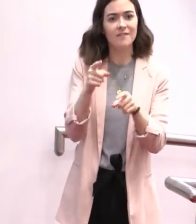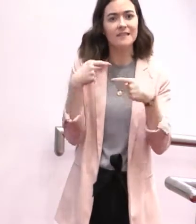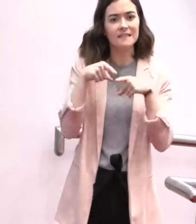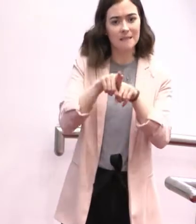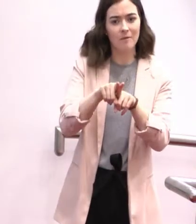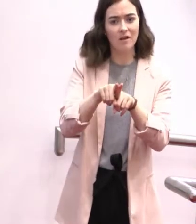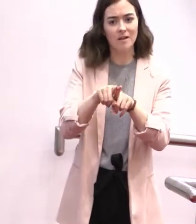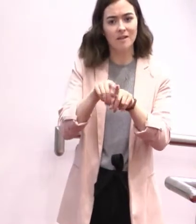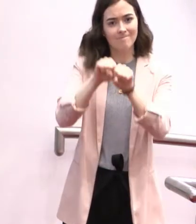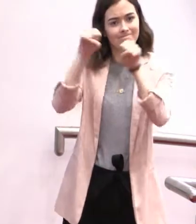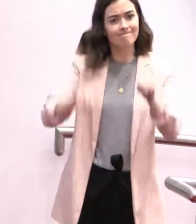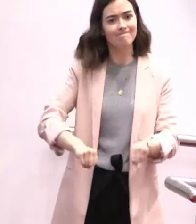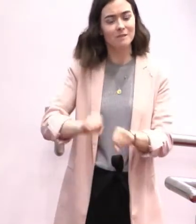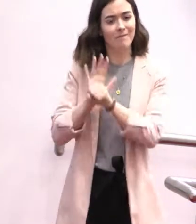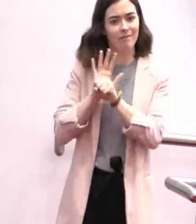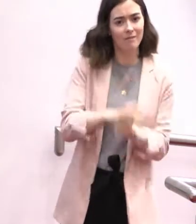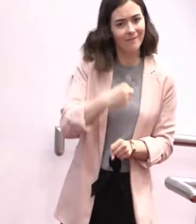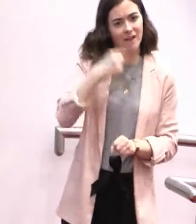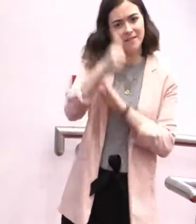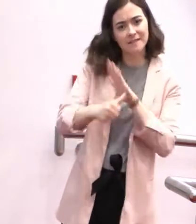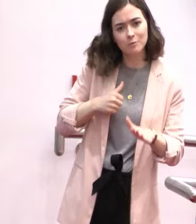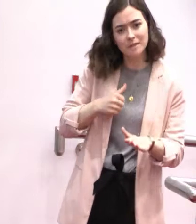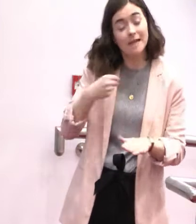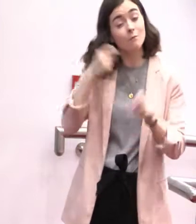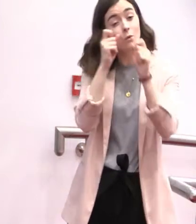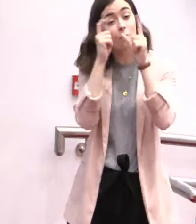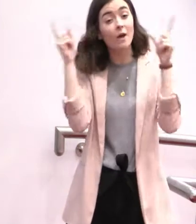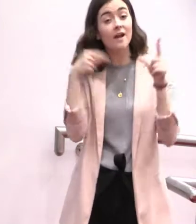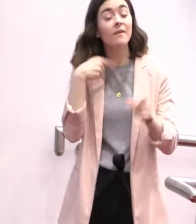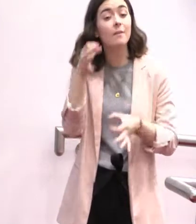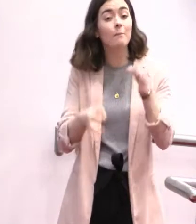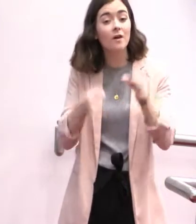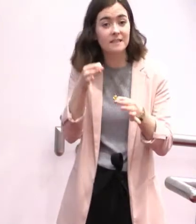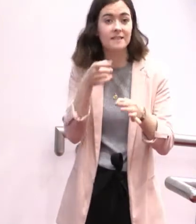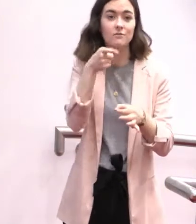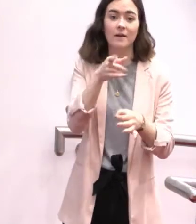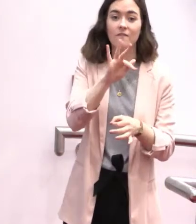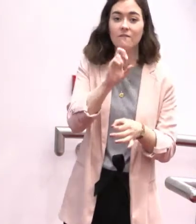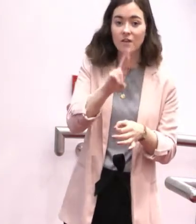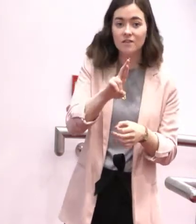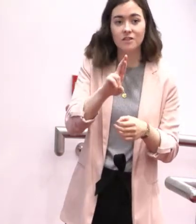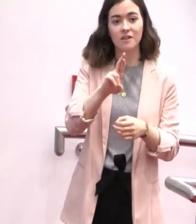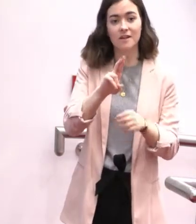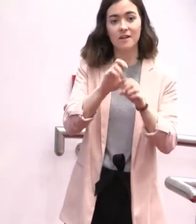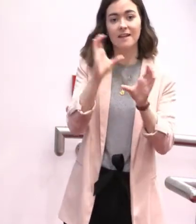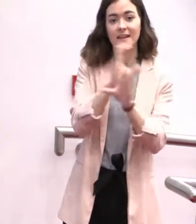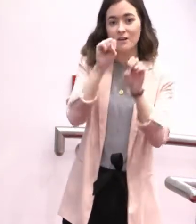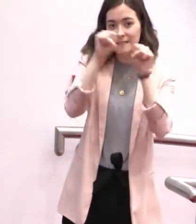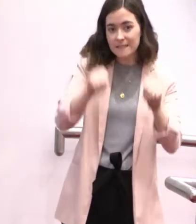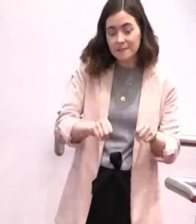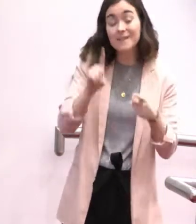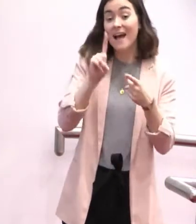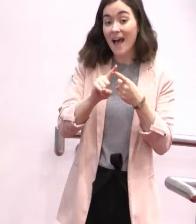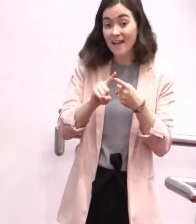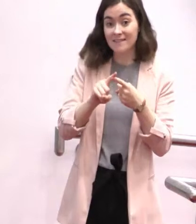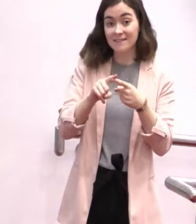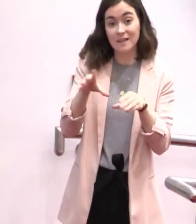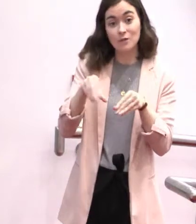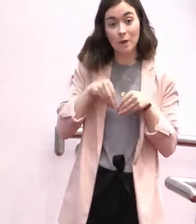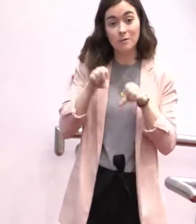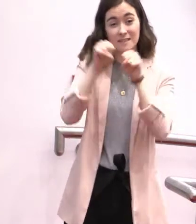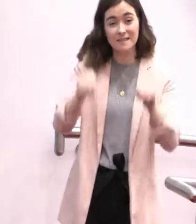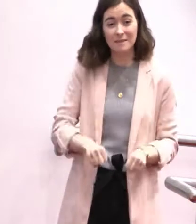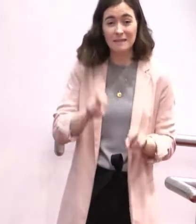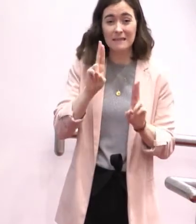I am aware that politics of foster care systems can be really ugly and corrupt as we have